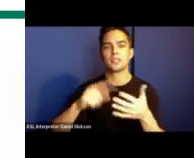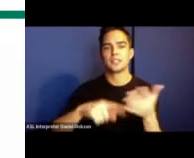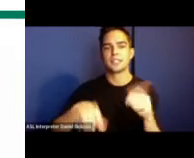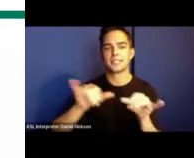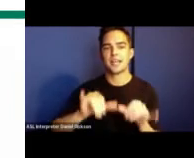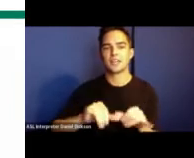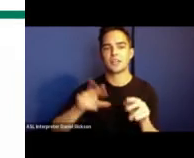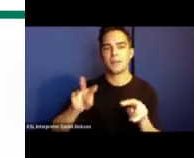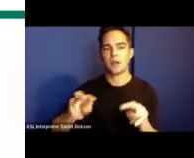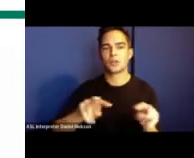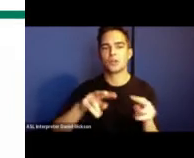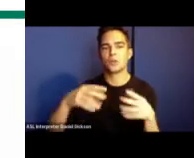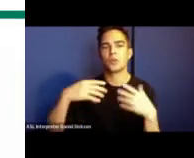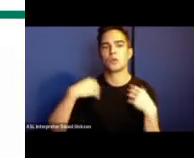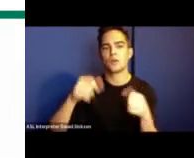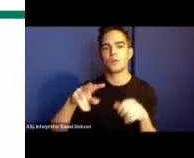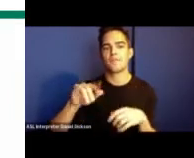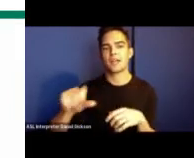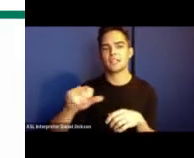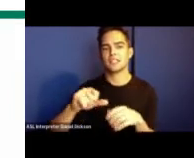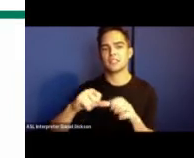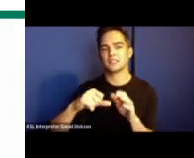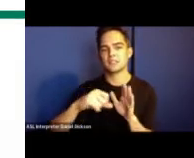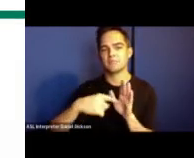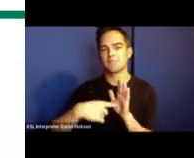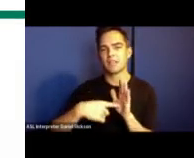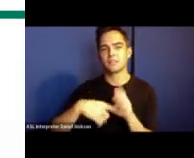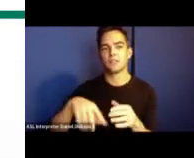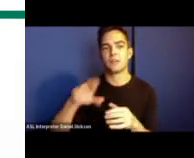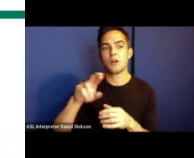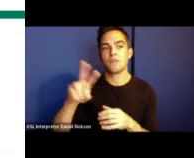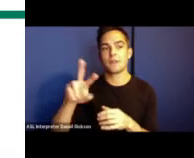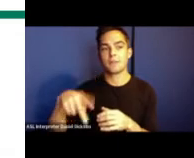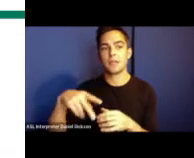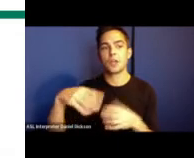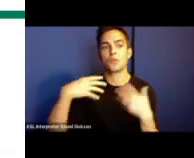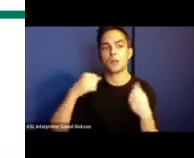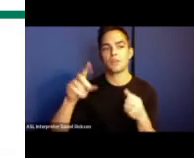recovery vital signs. The RDP or Recovery Data Platform, launched